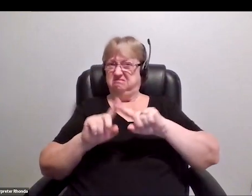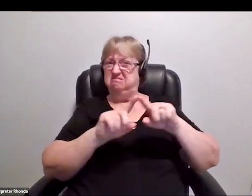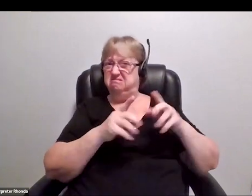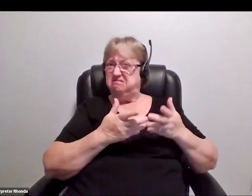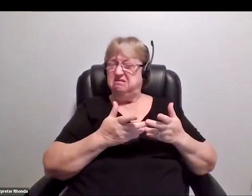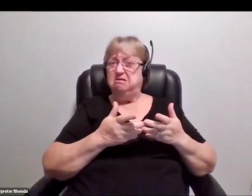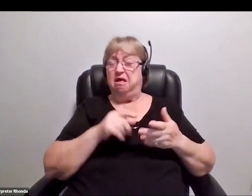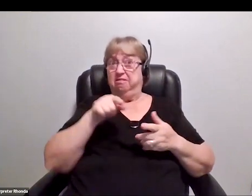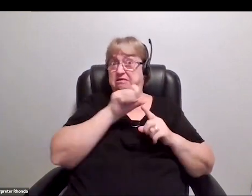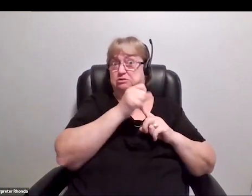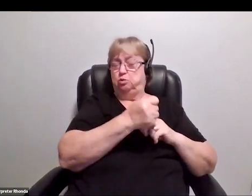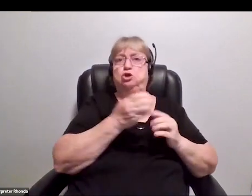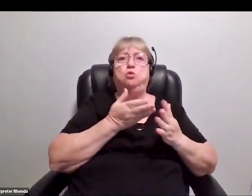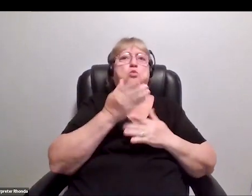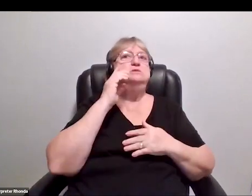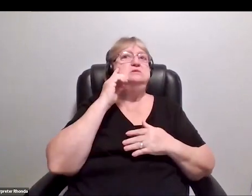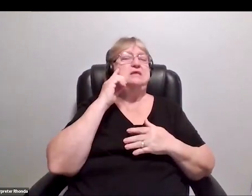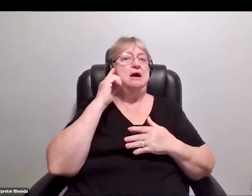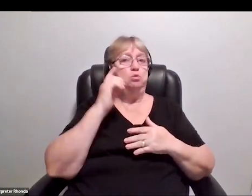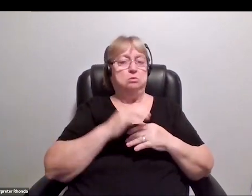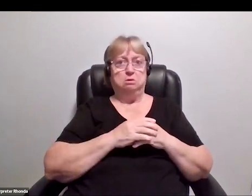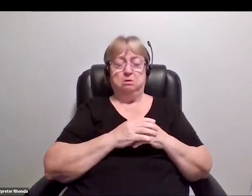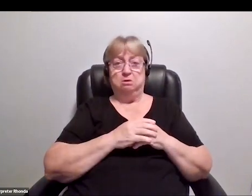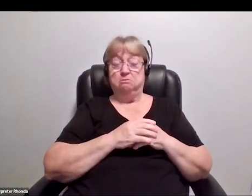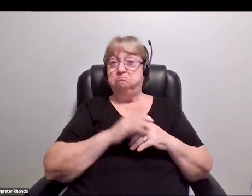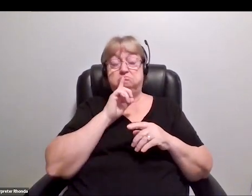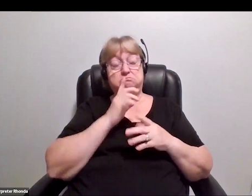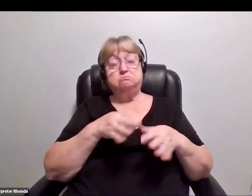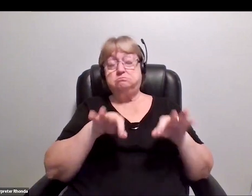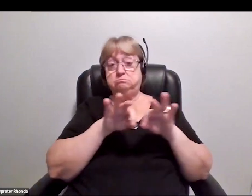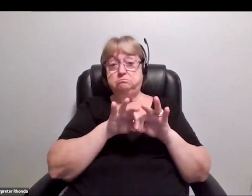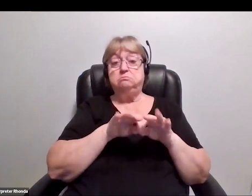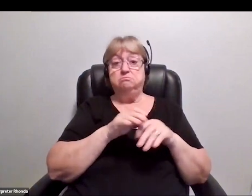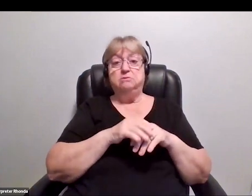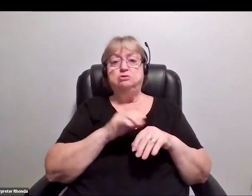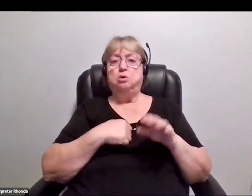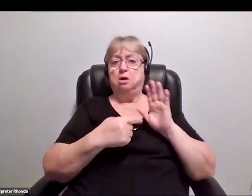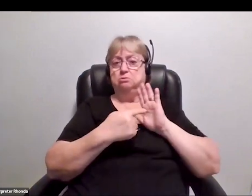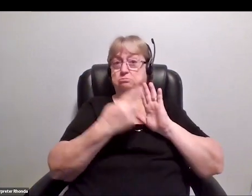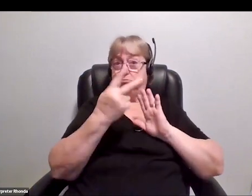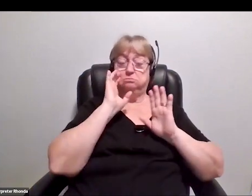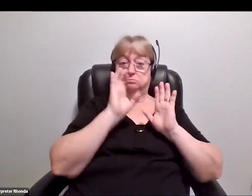in this case, through sound, is super important. I'm showing an image here of a beautiful total solar eclipse